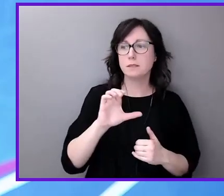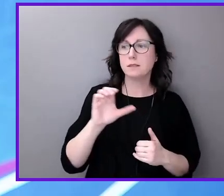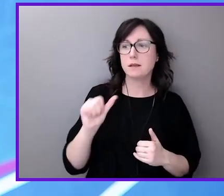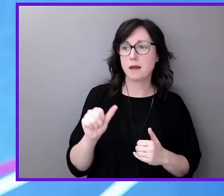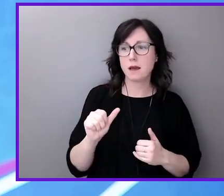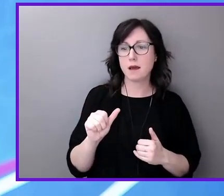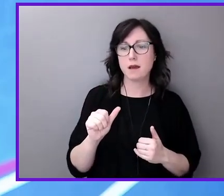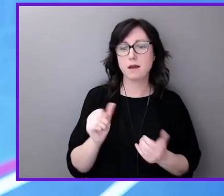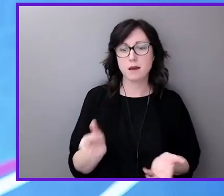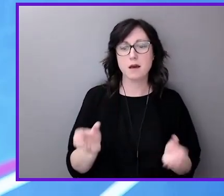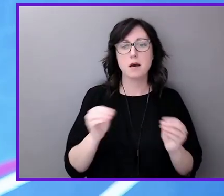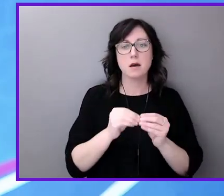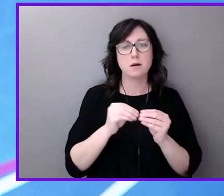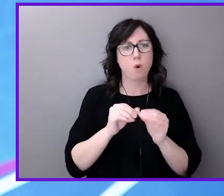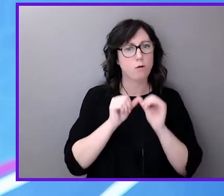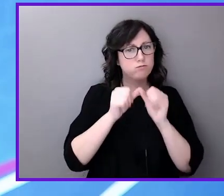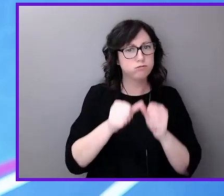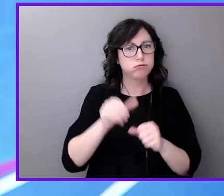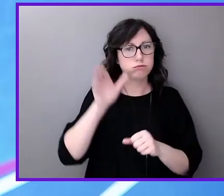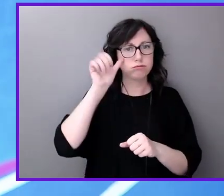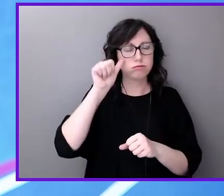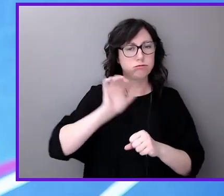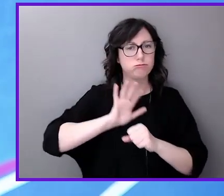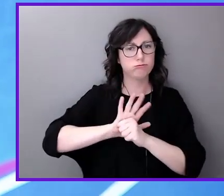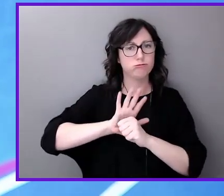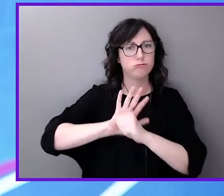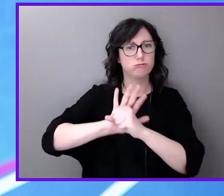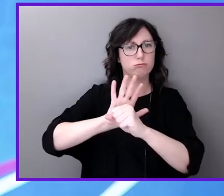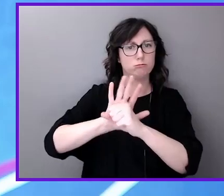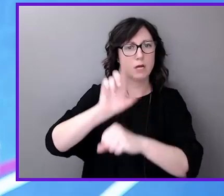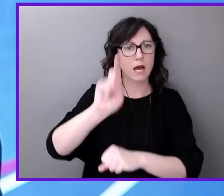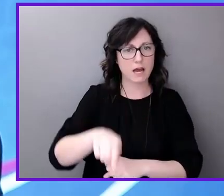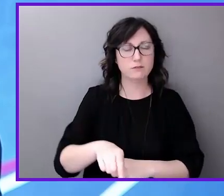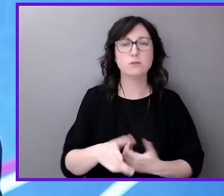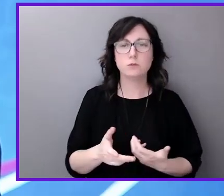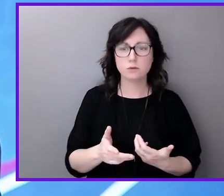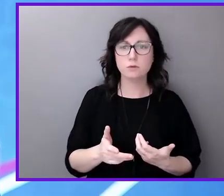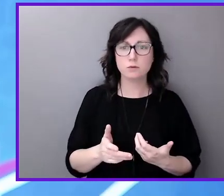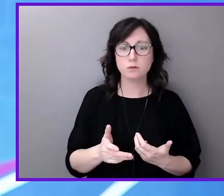more the spokesperson as regards the challenges that our sector is facing.